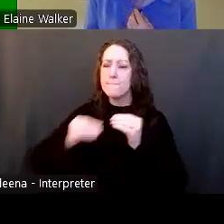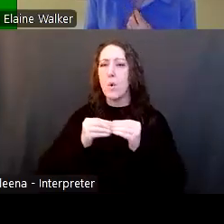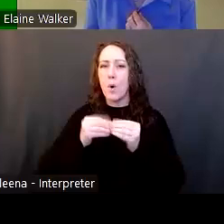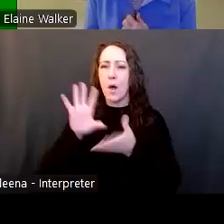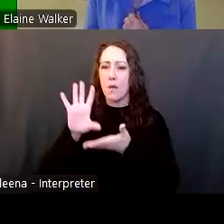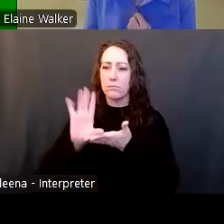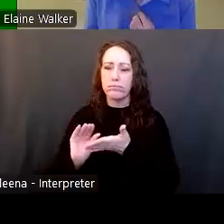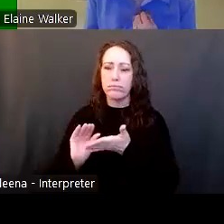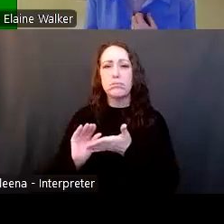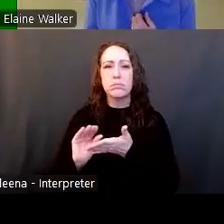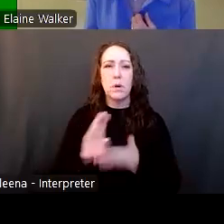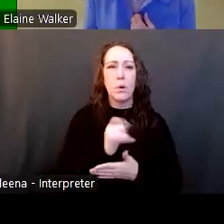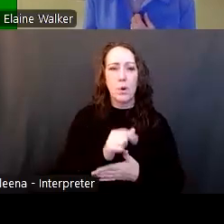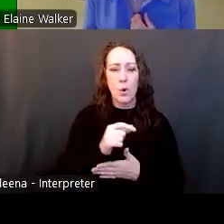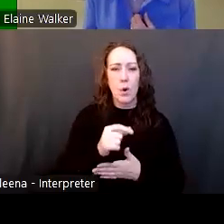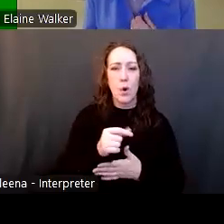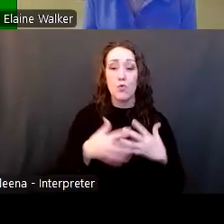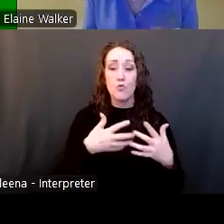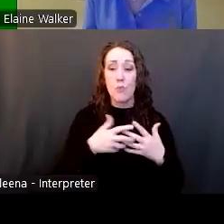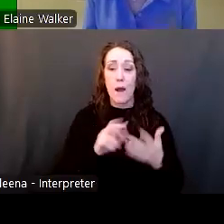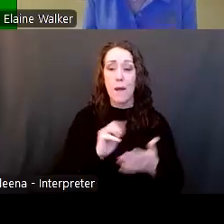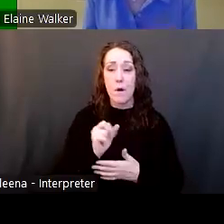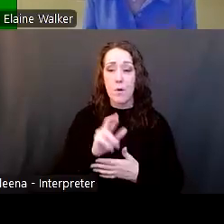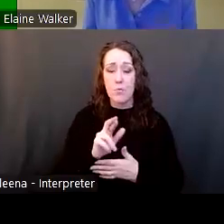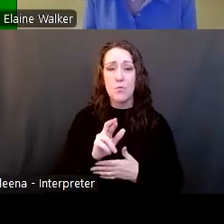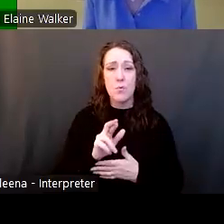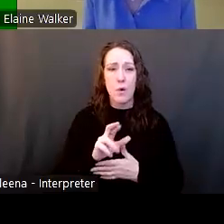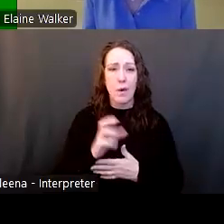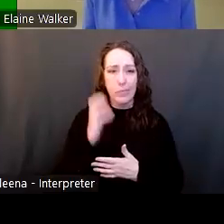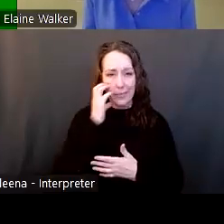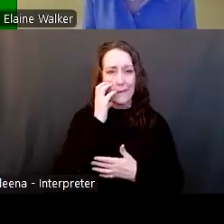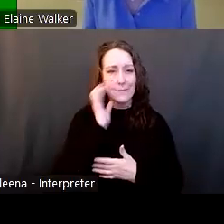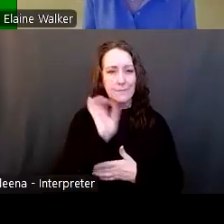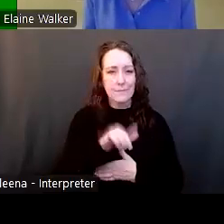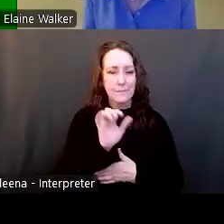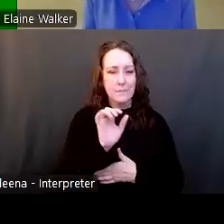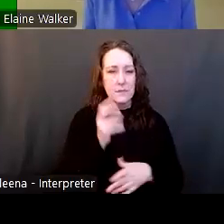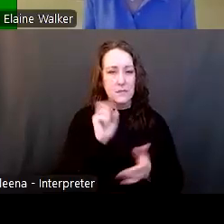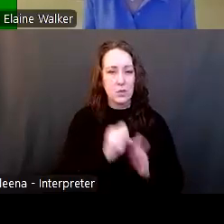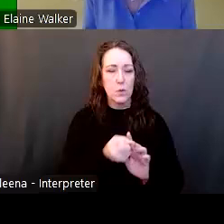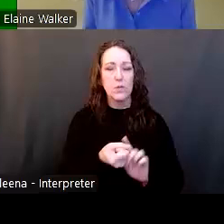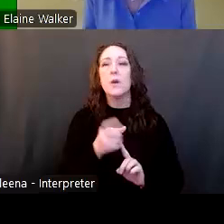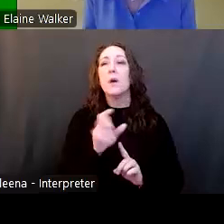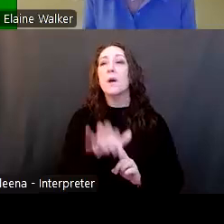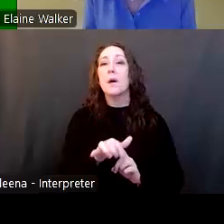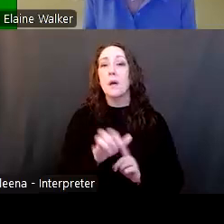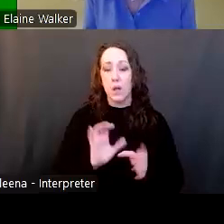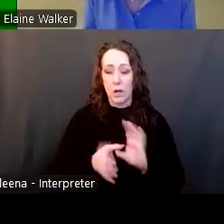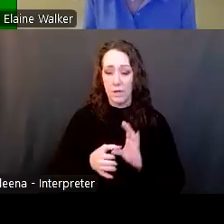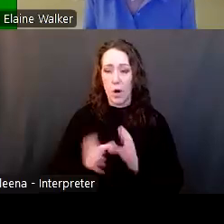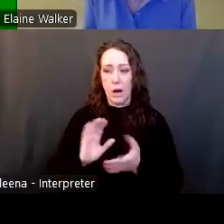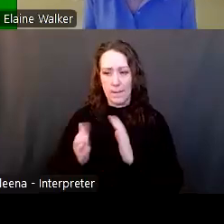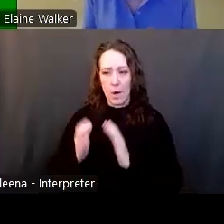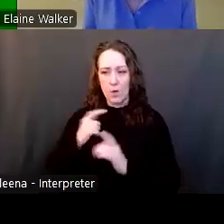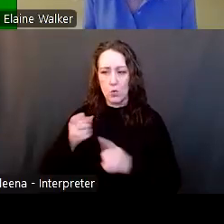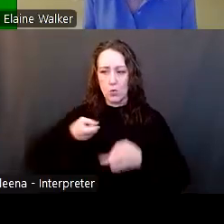cortical gray matter um or thickness in this case um in the converters compared to the controls and